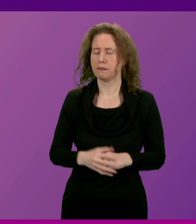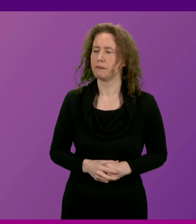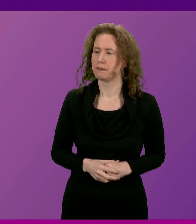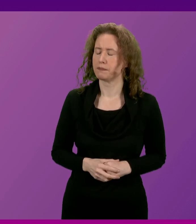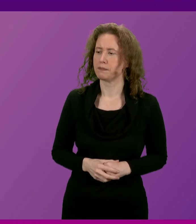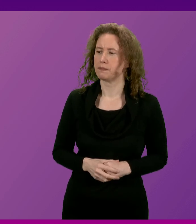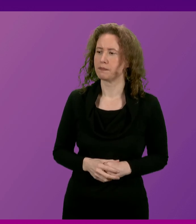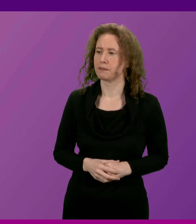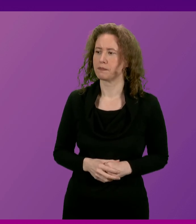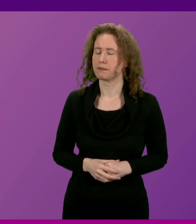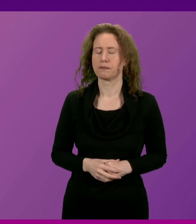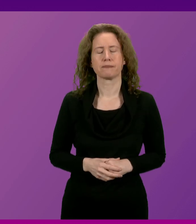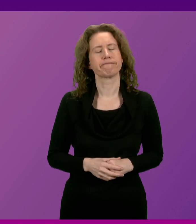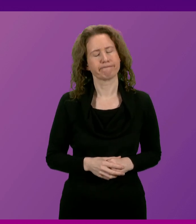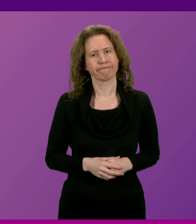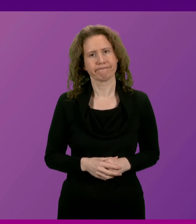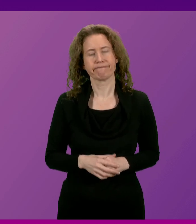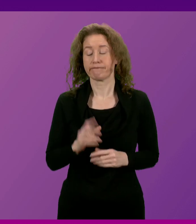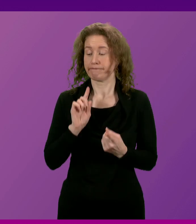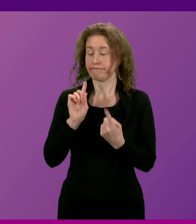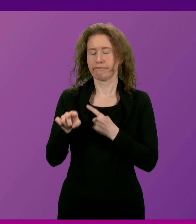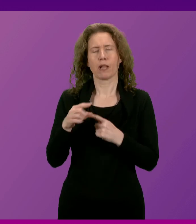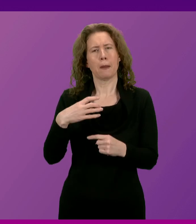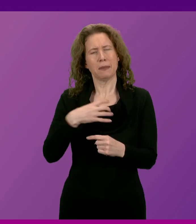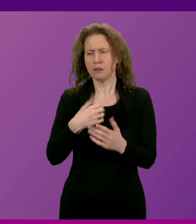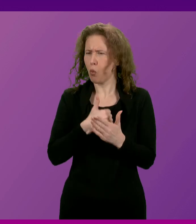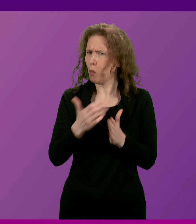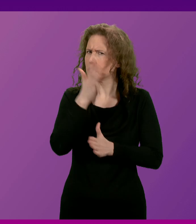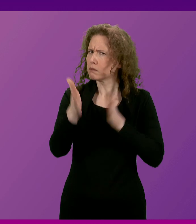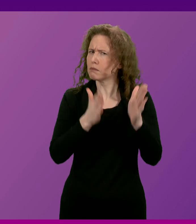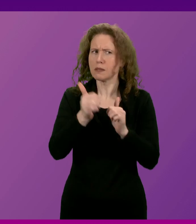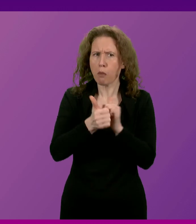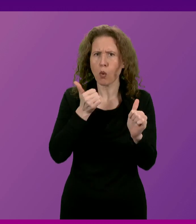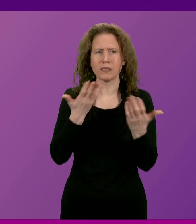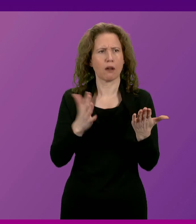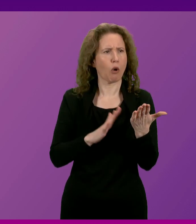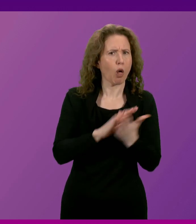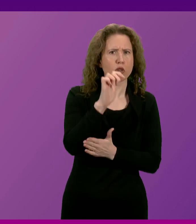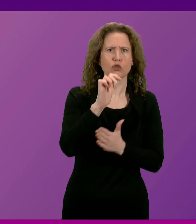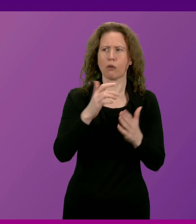It has always been the case that ministers will attend sporting, cultural, societal